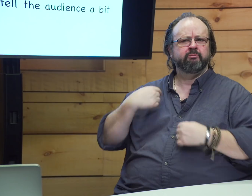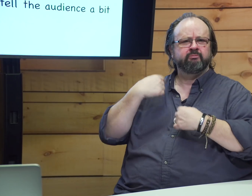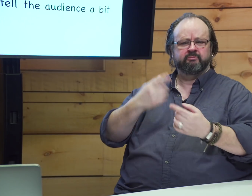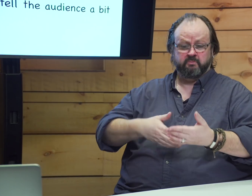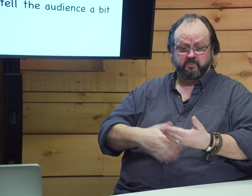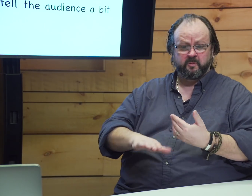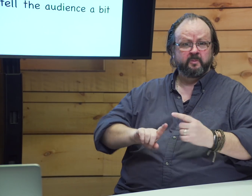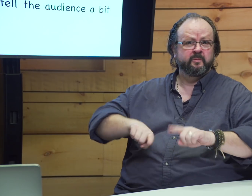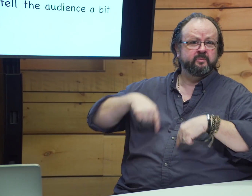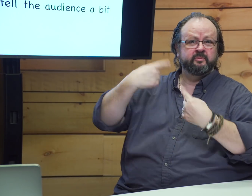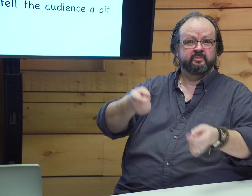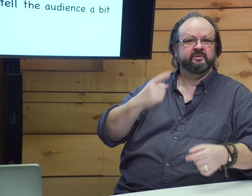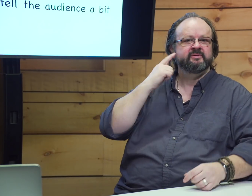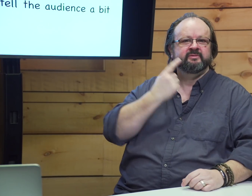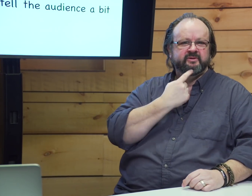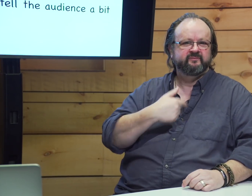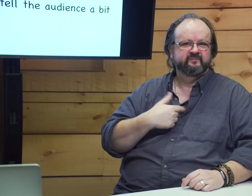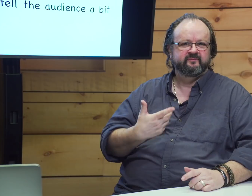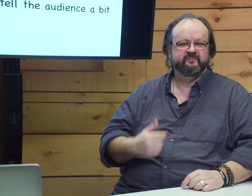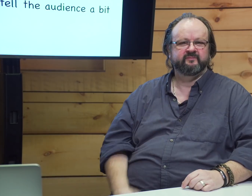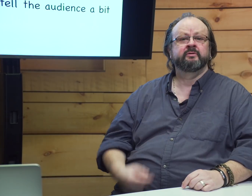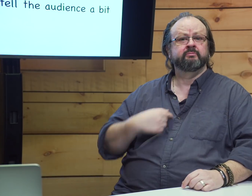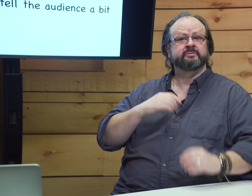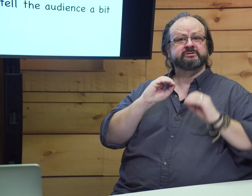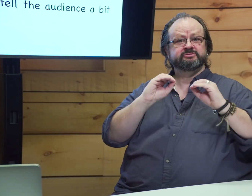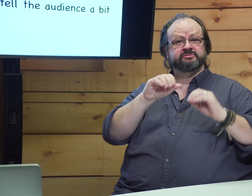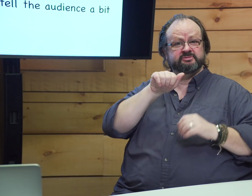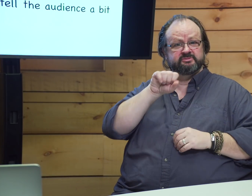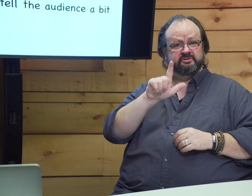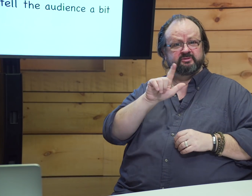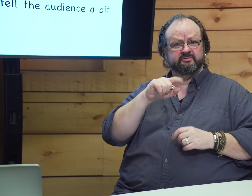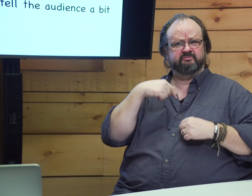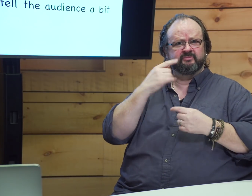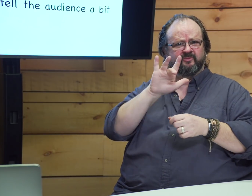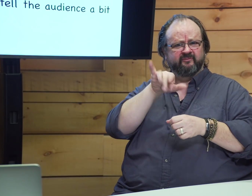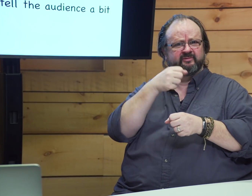friend of mine who's deaf and he's an ASL teacher to help co-host a program with me.